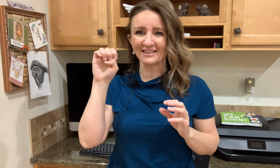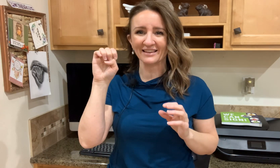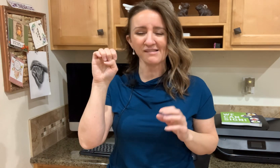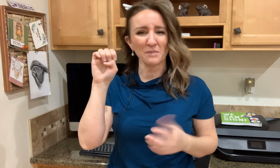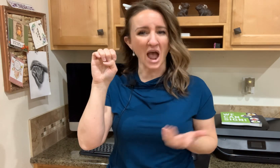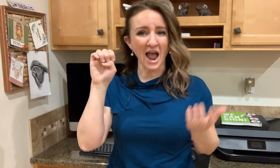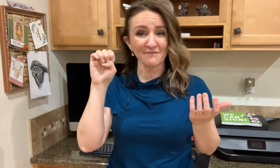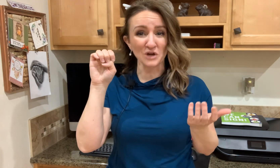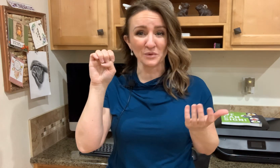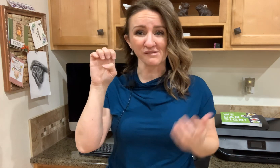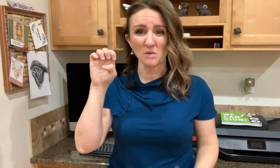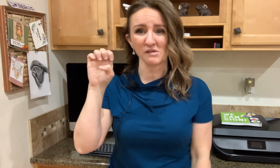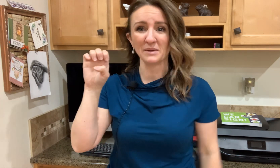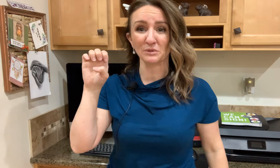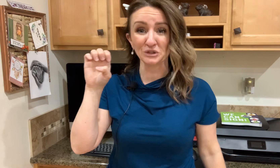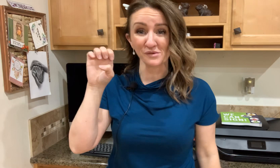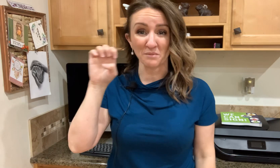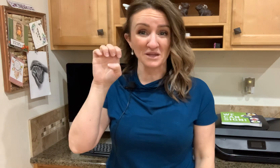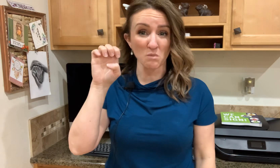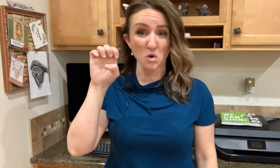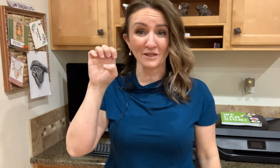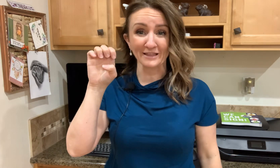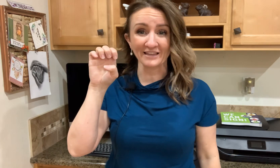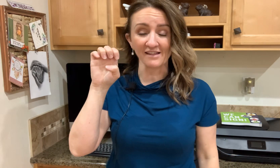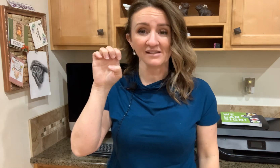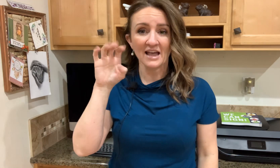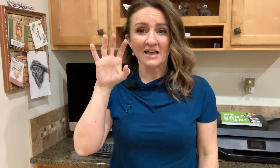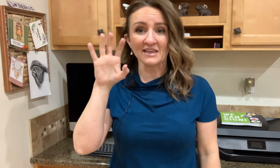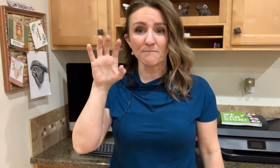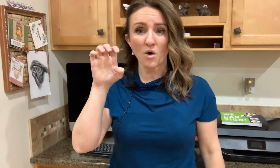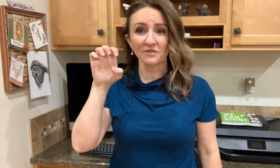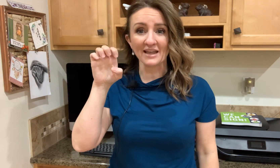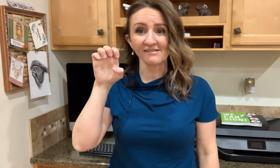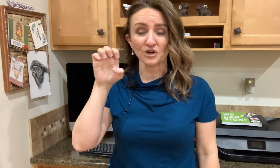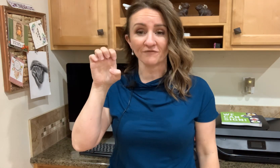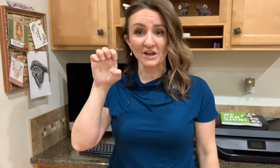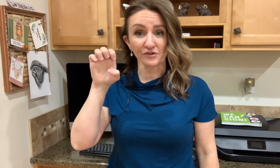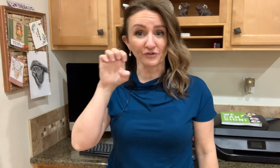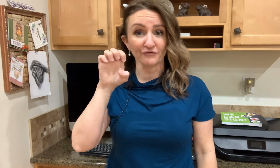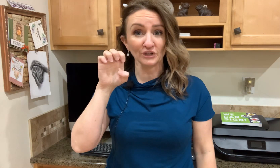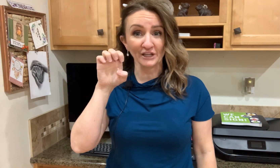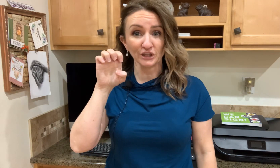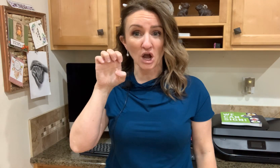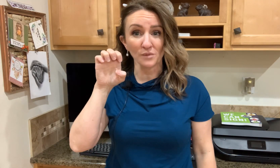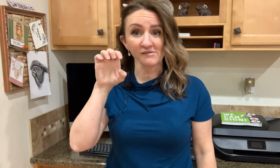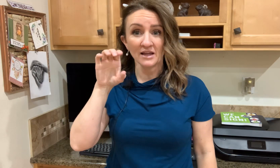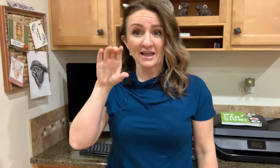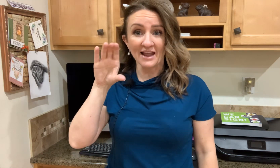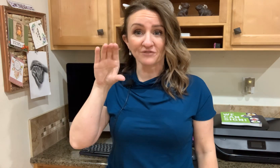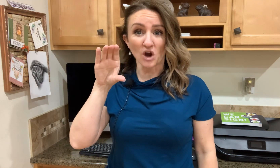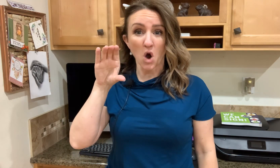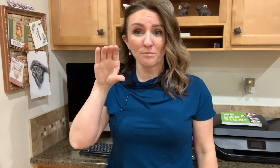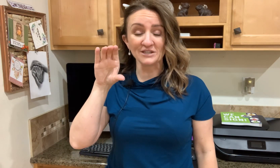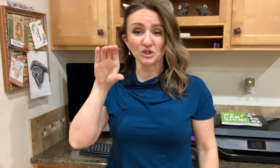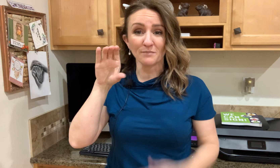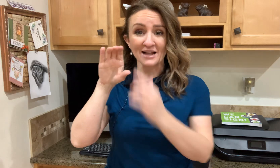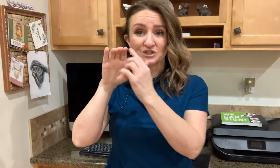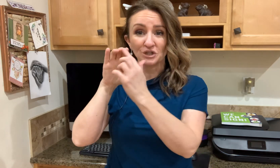this, but I've noticed most people do something more open like this. The important thing is that your fingers are fully closed in, if they're open too much and you